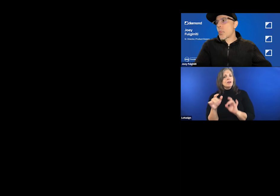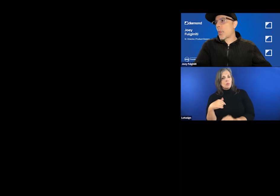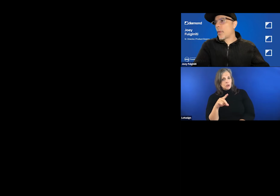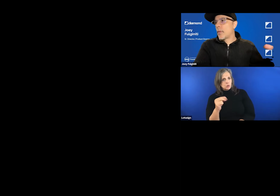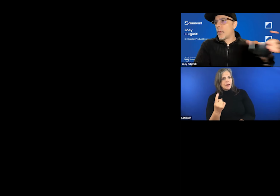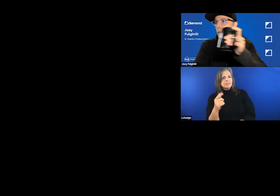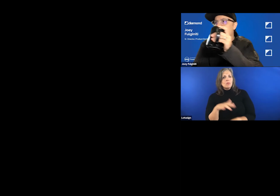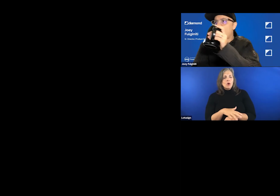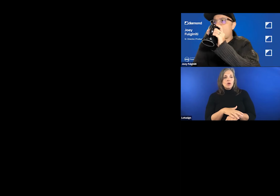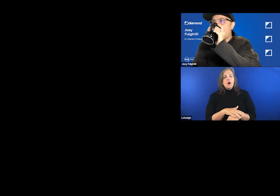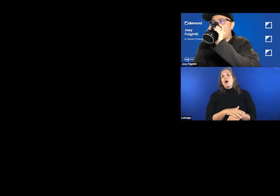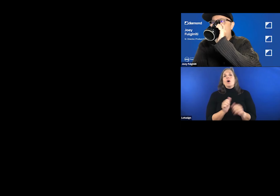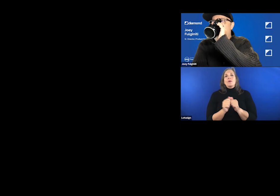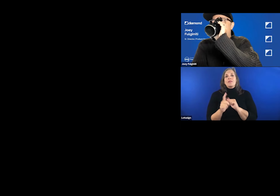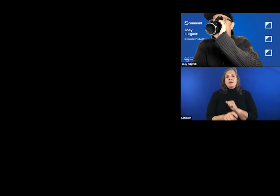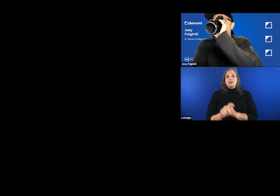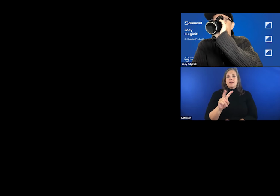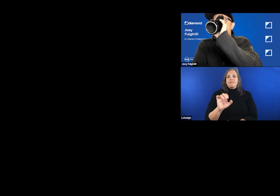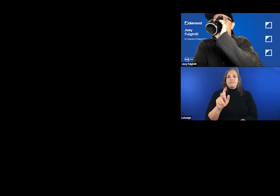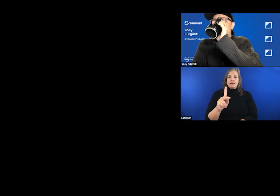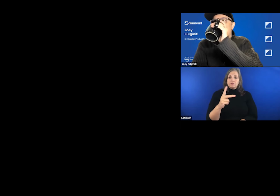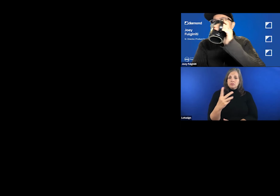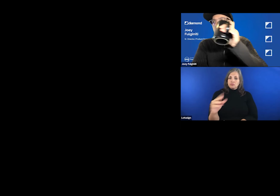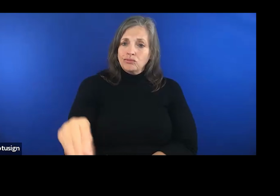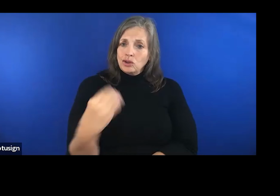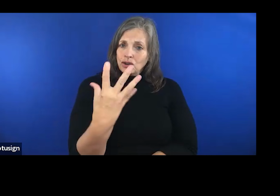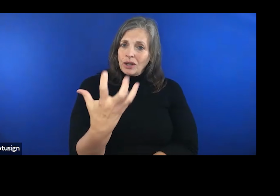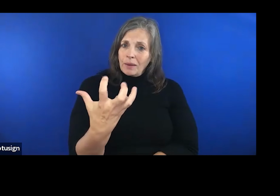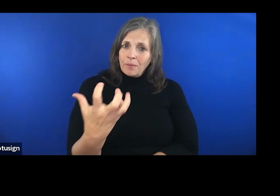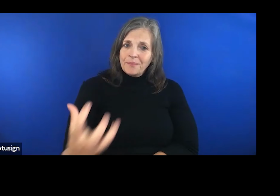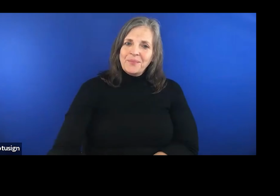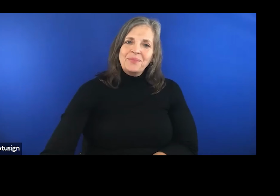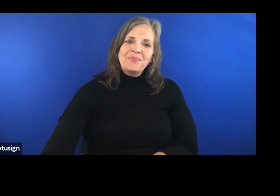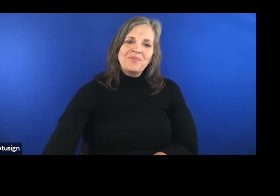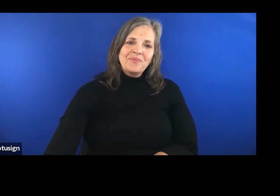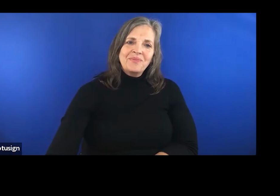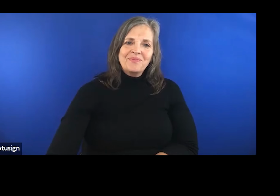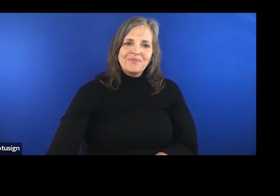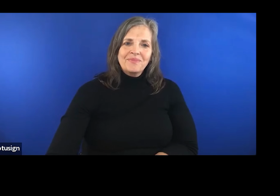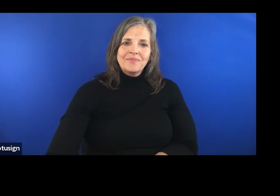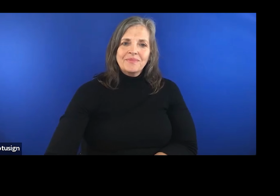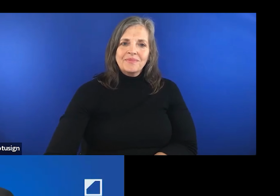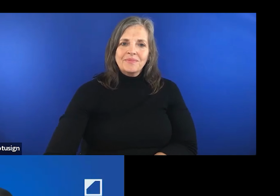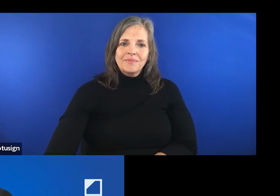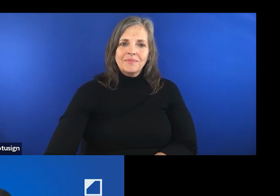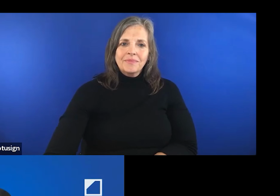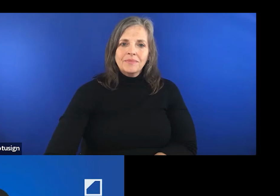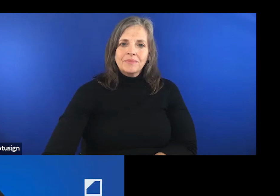and I'm going to invite Vic to turn on his camera hello